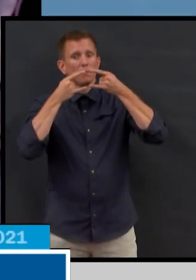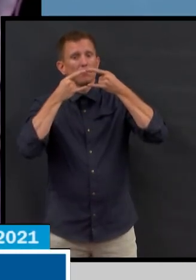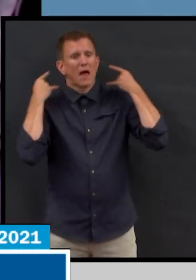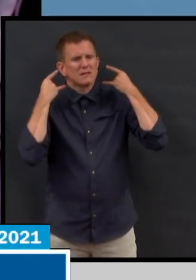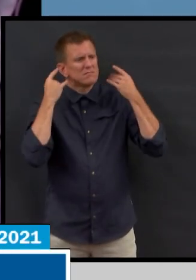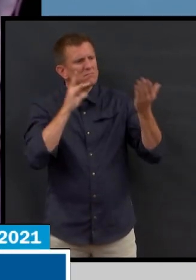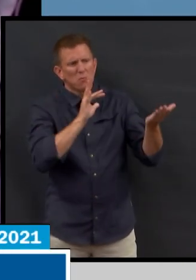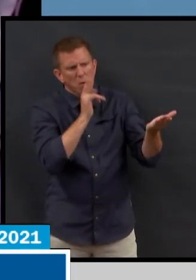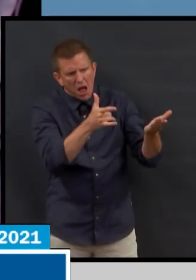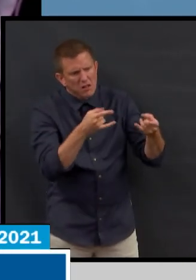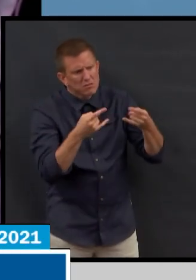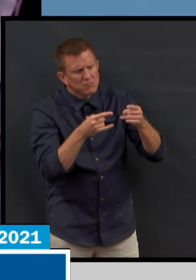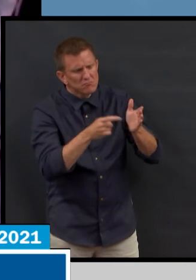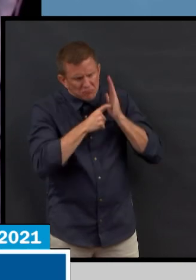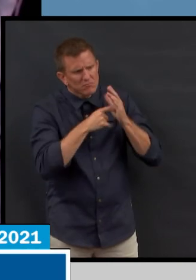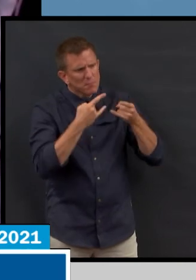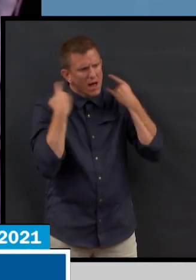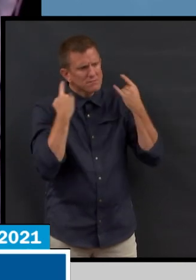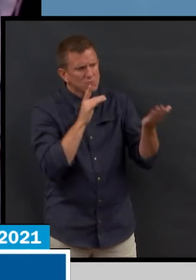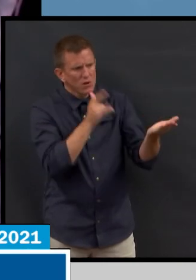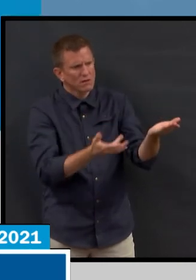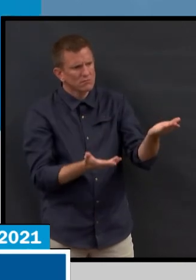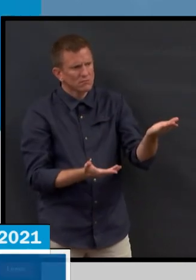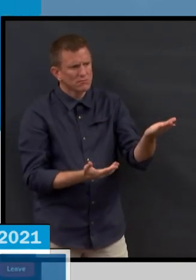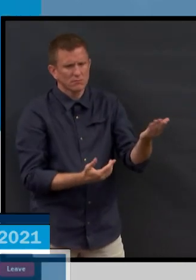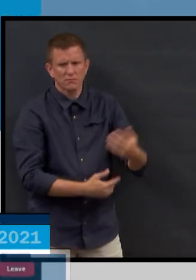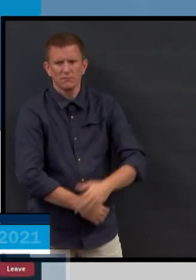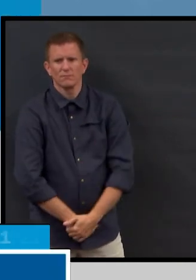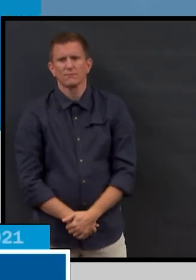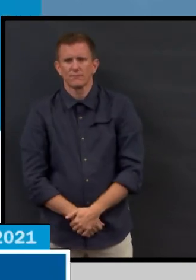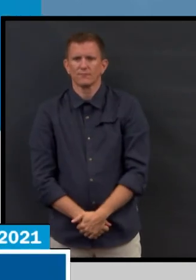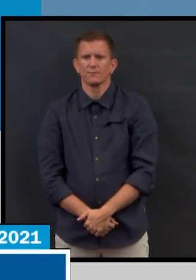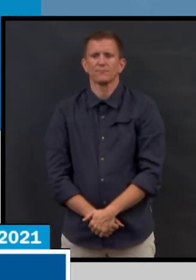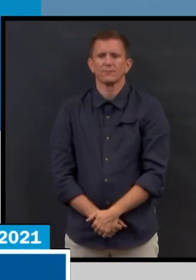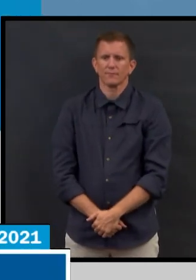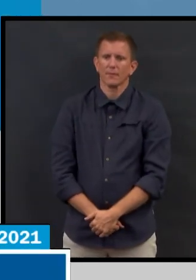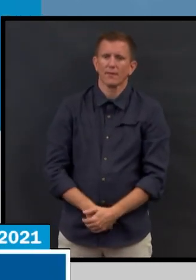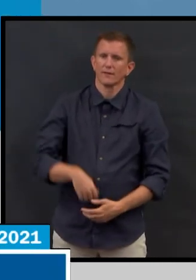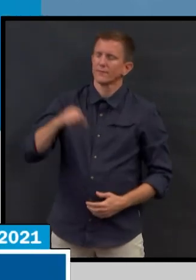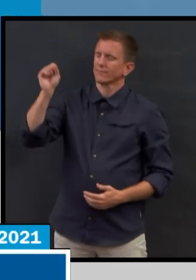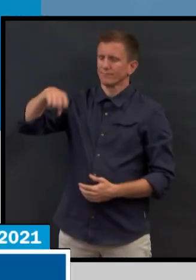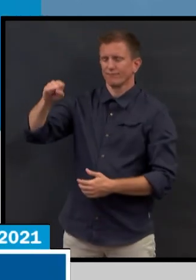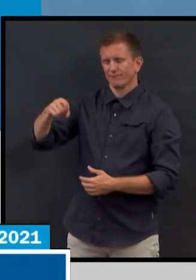of covid and the variant i love the question it's a great question we get it all the time